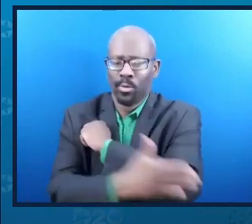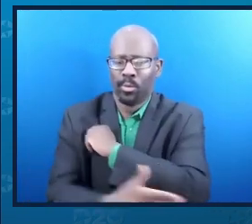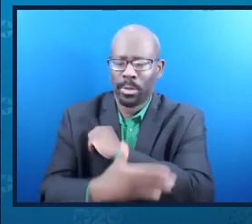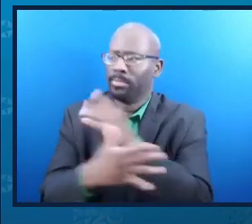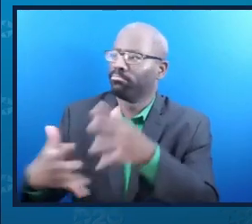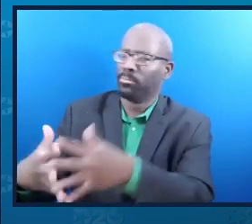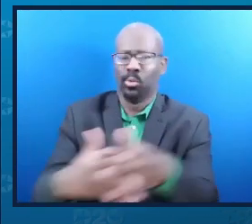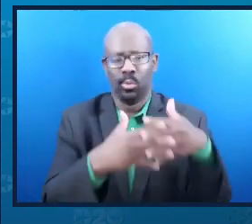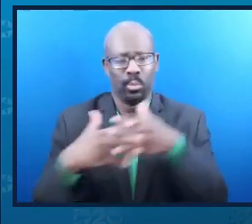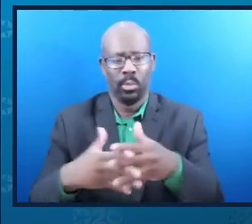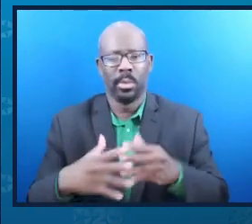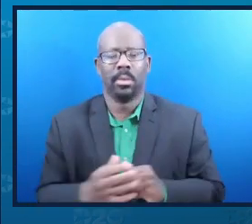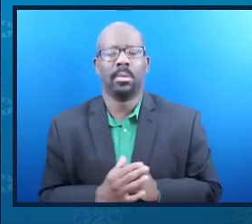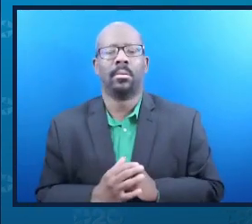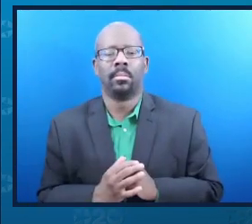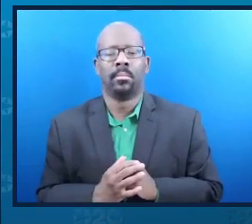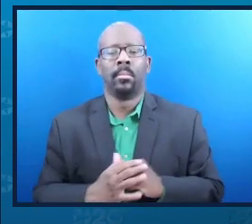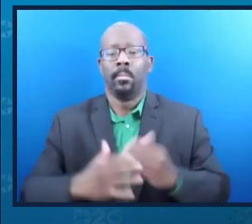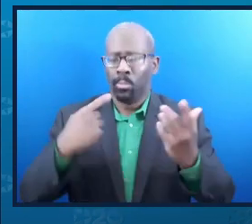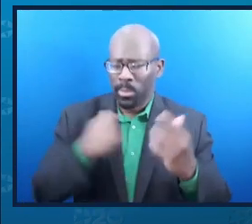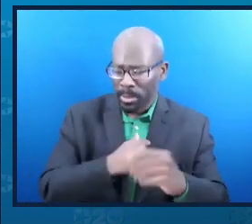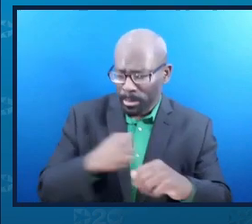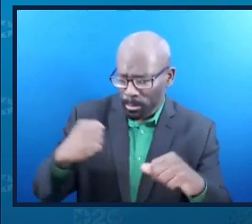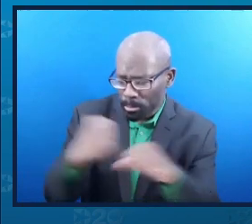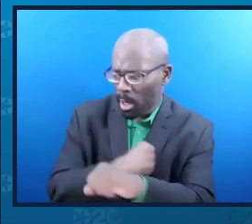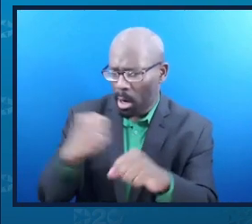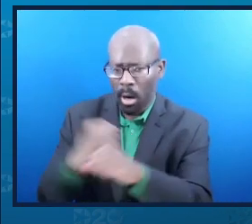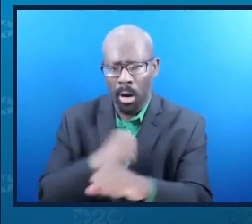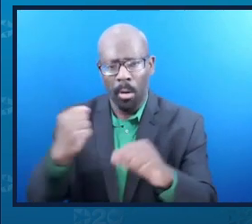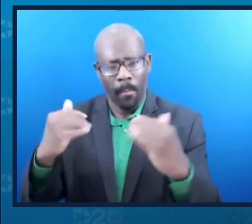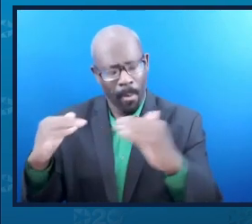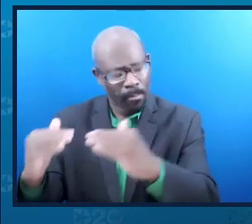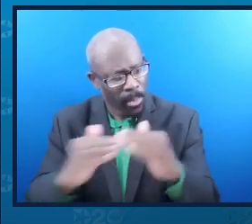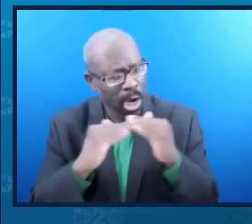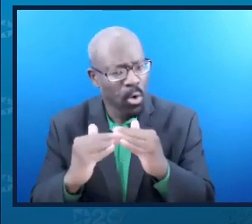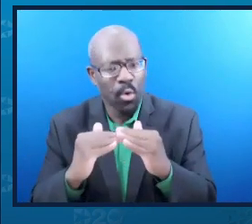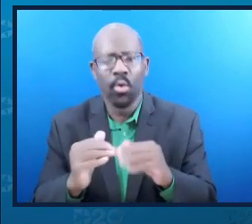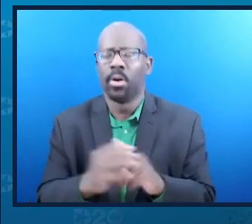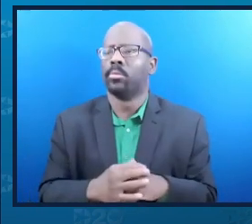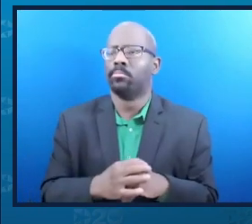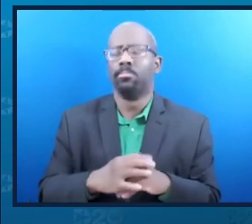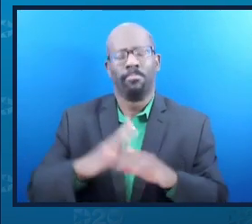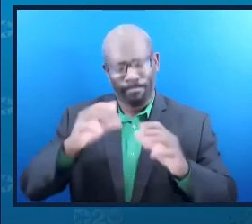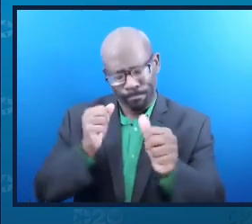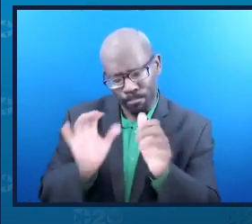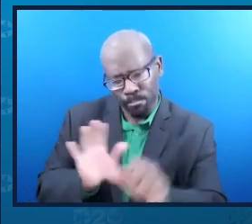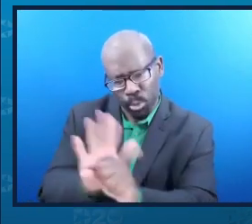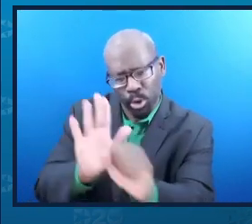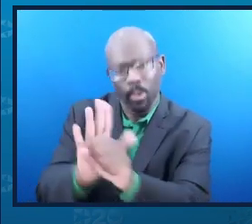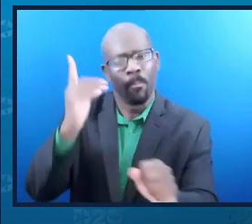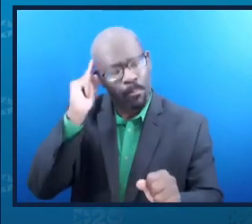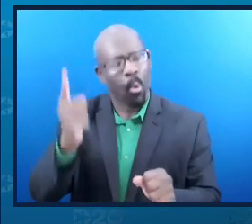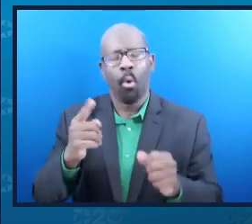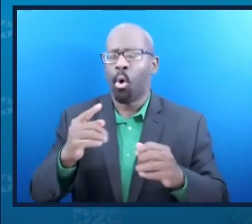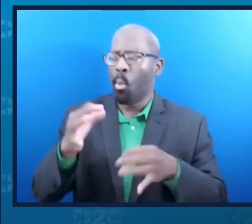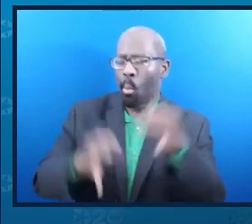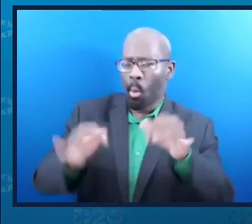SYSTEM, A SMARTER FOREIGN POLICY, PROVIDE PROVIDING UNEYEDING FORT SPOR OUR TROOP,